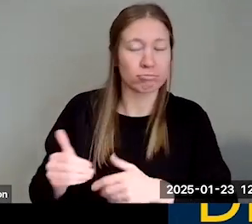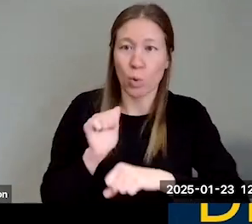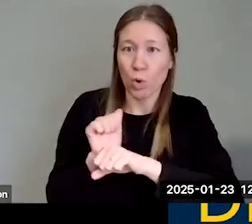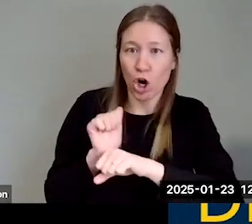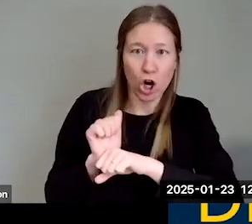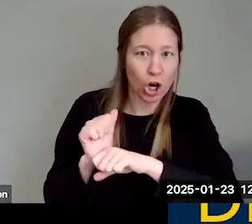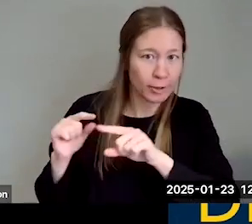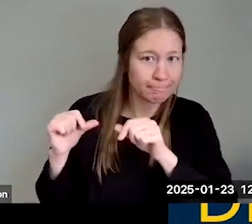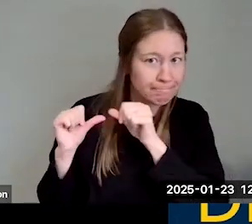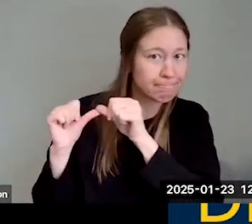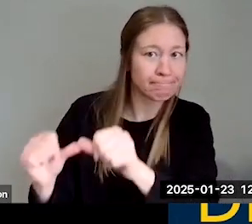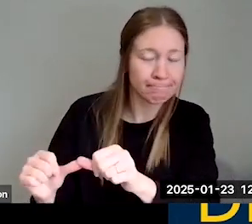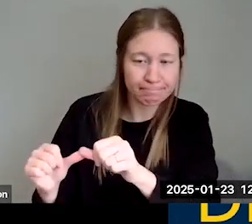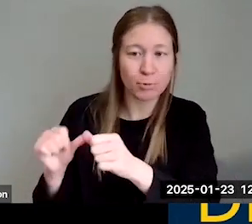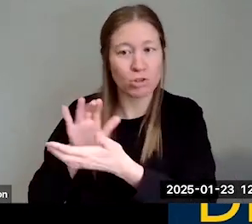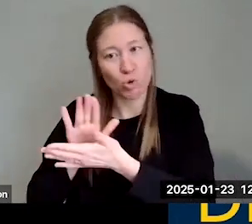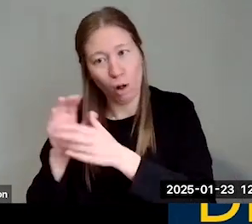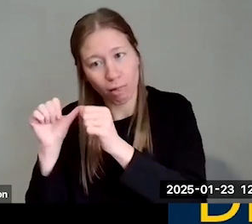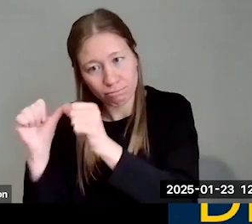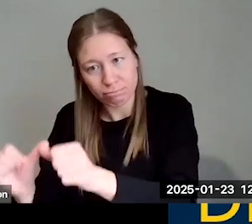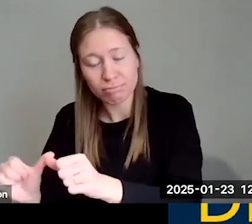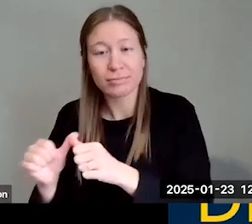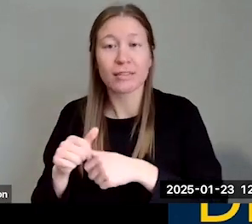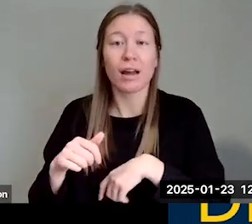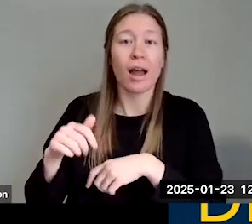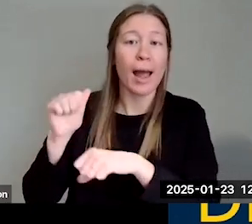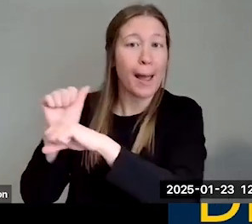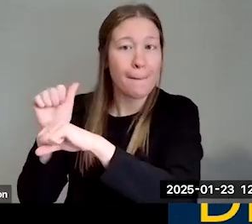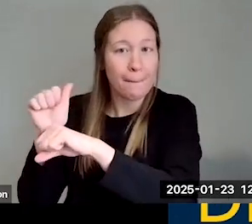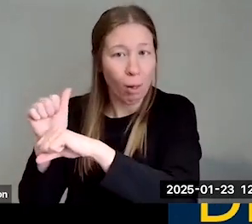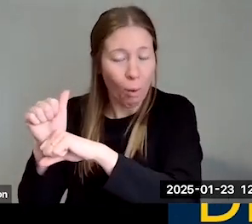the employer and the school has to recognize that disclosure